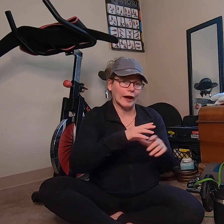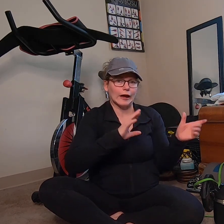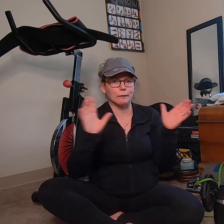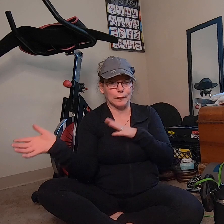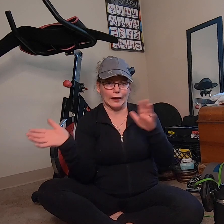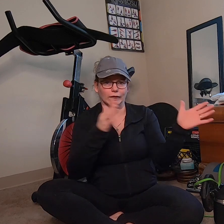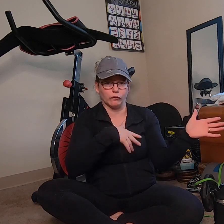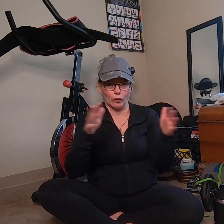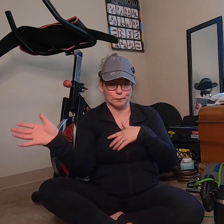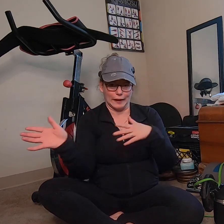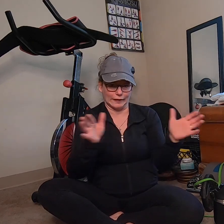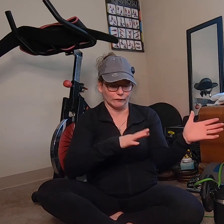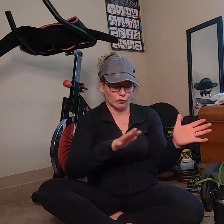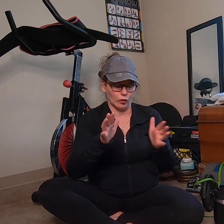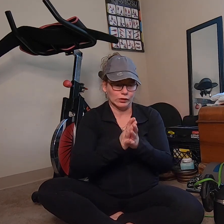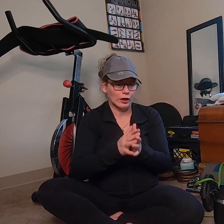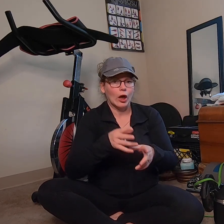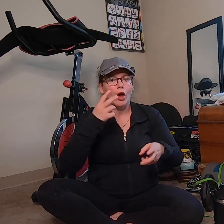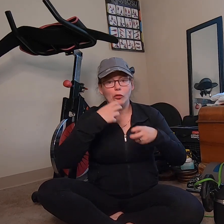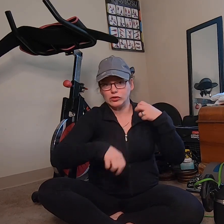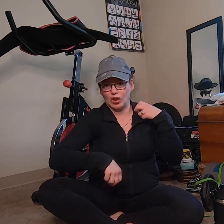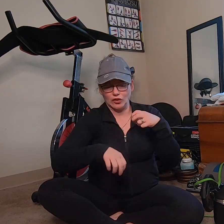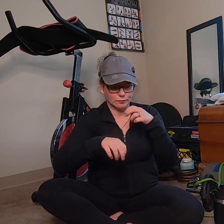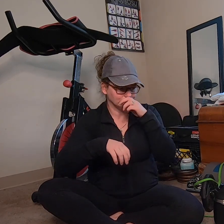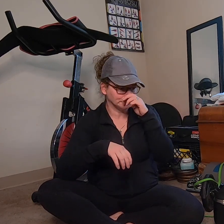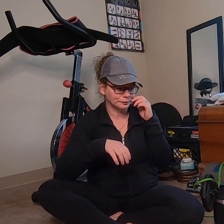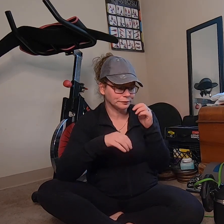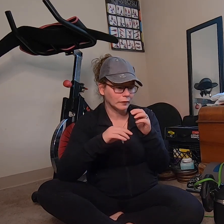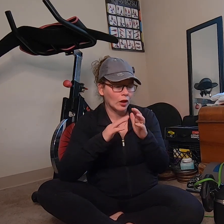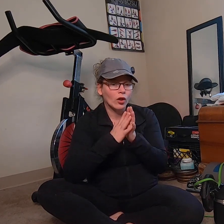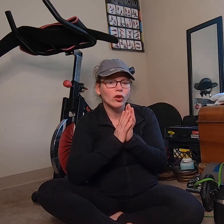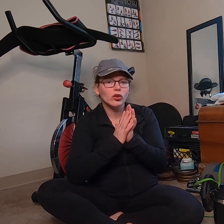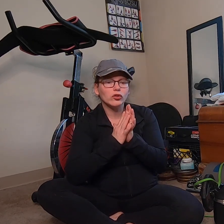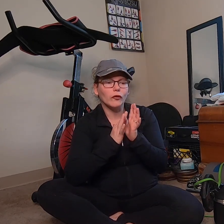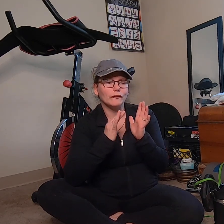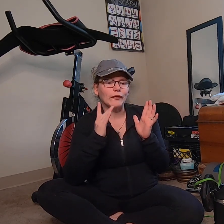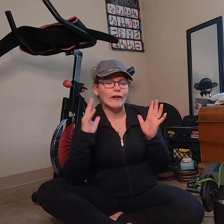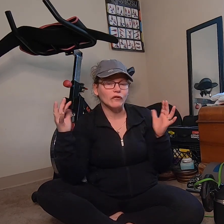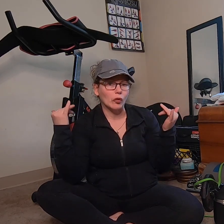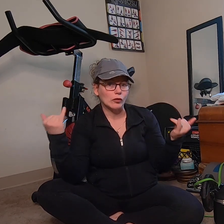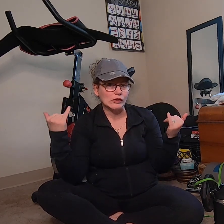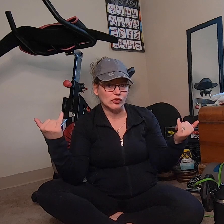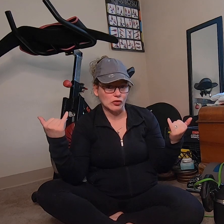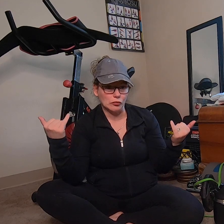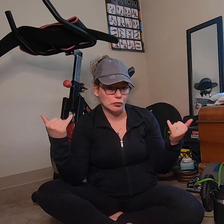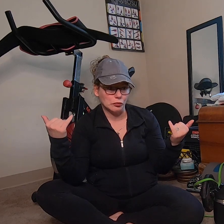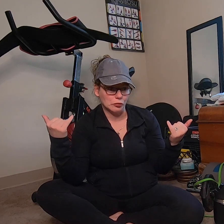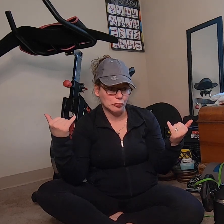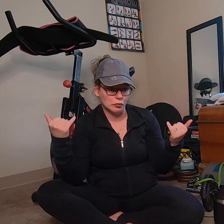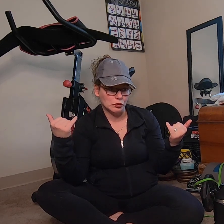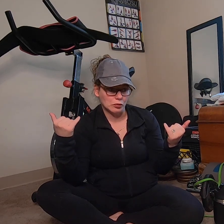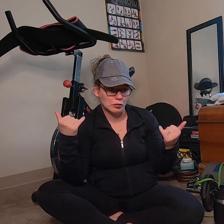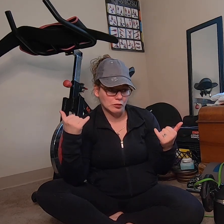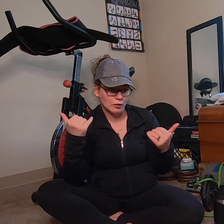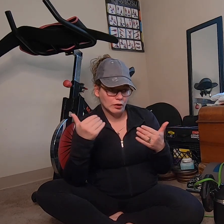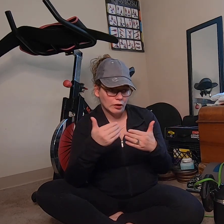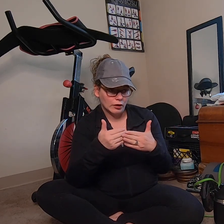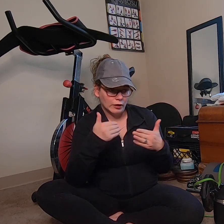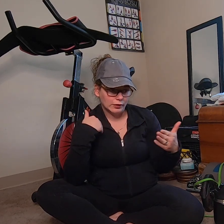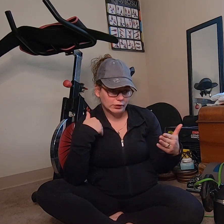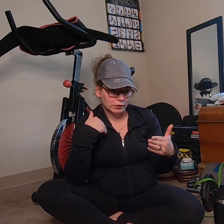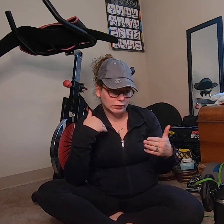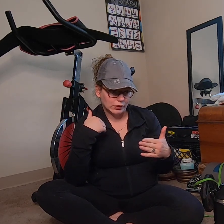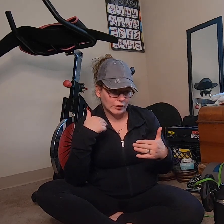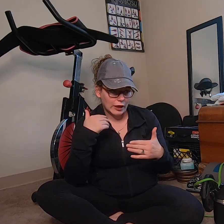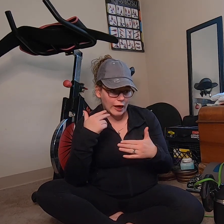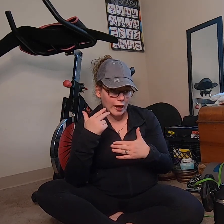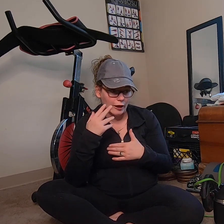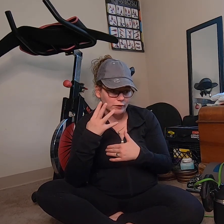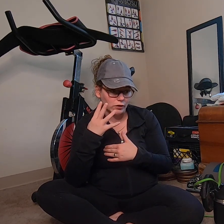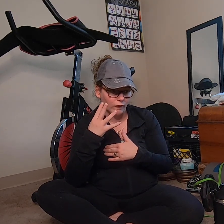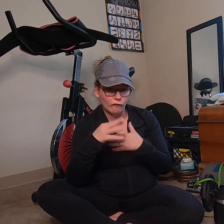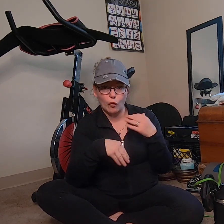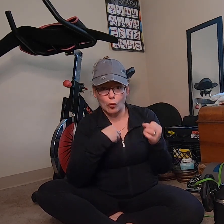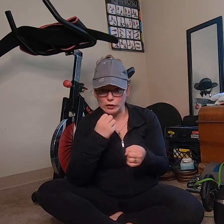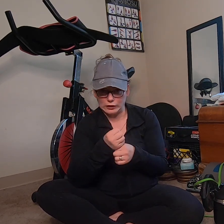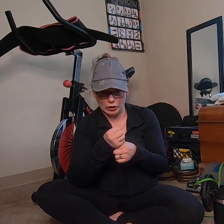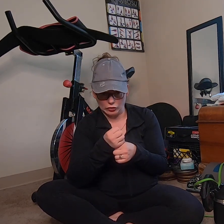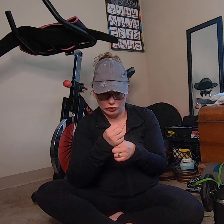back and back and forth back and forth it was tough so fast forward to the last four years,